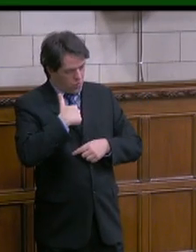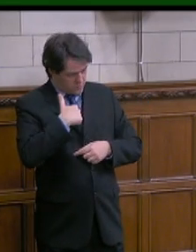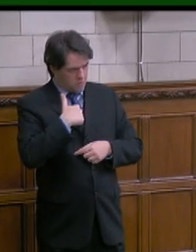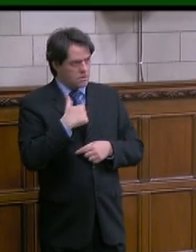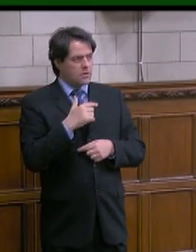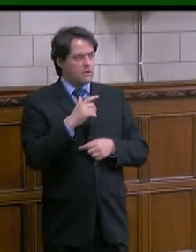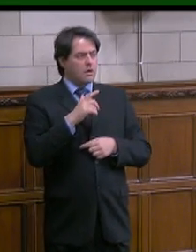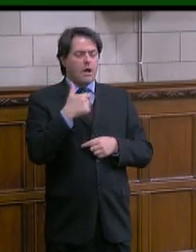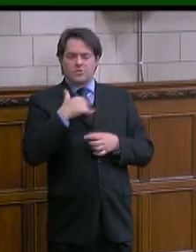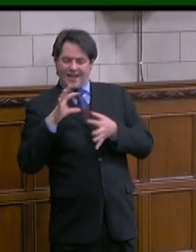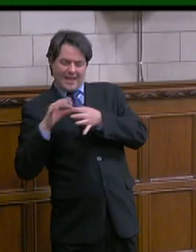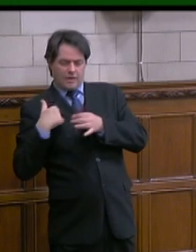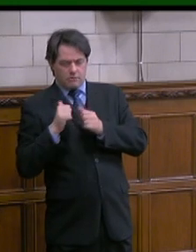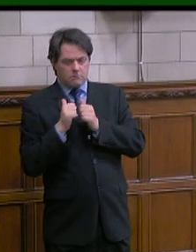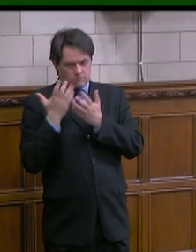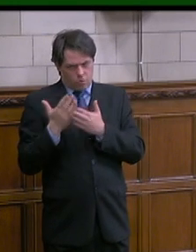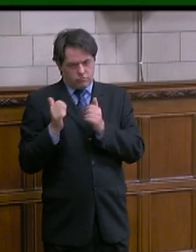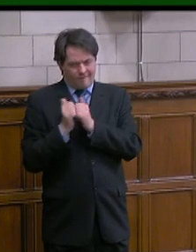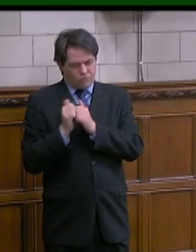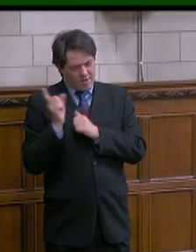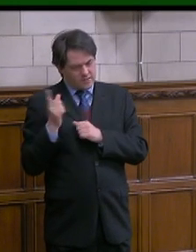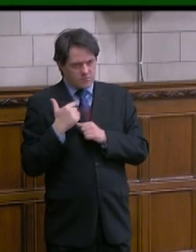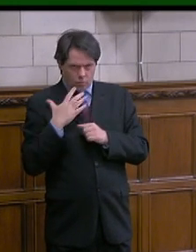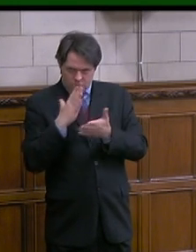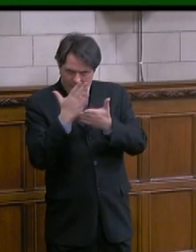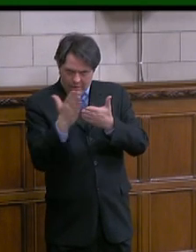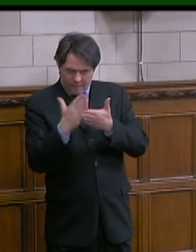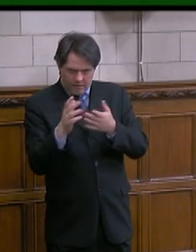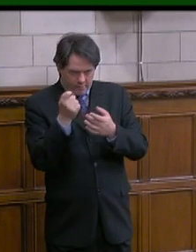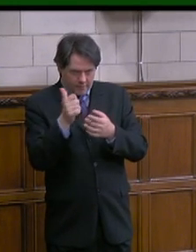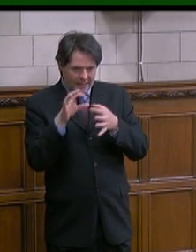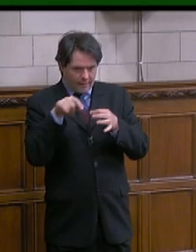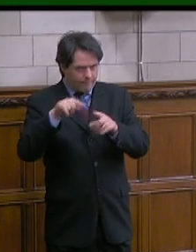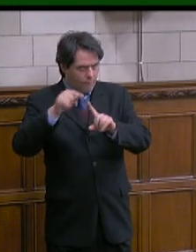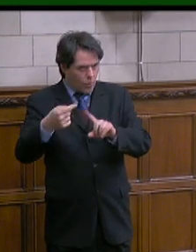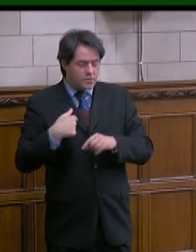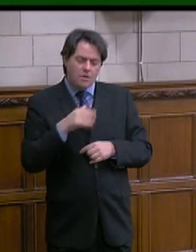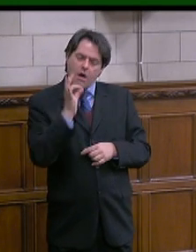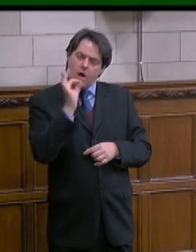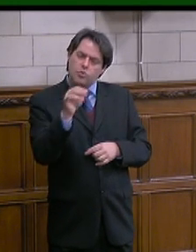to my hon. Friend the Member for Crewe and Nantwich (Laura Smith), will he give further clarification?